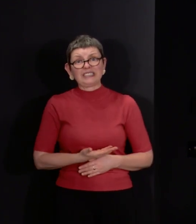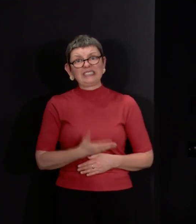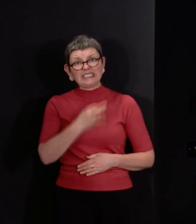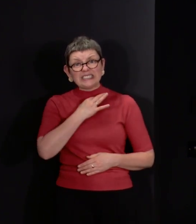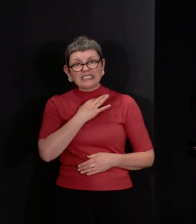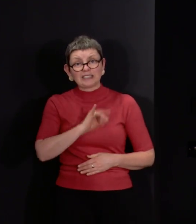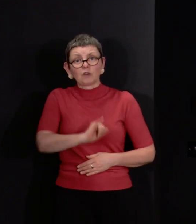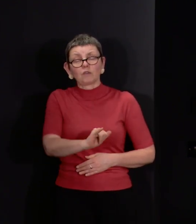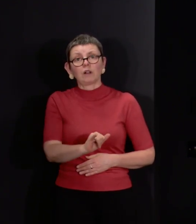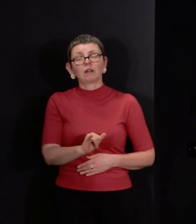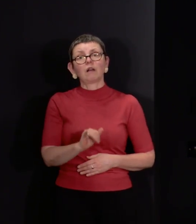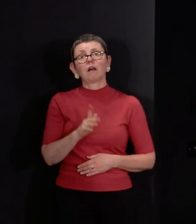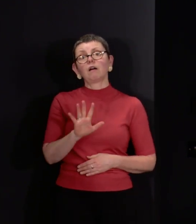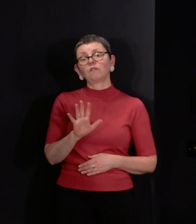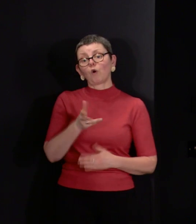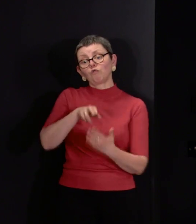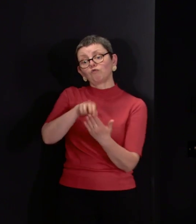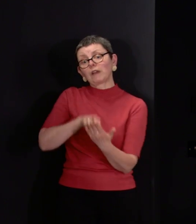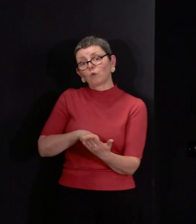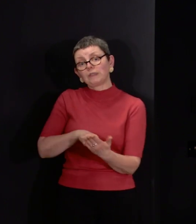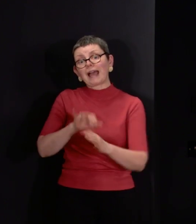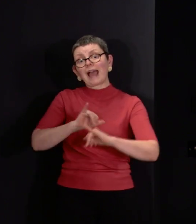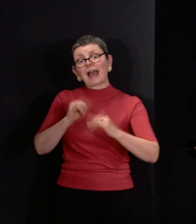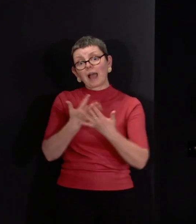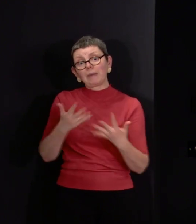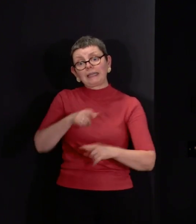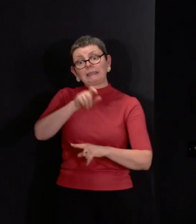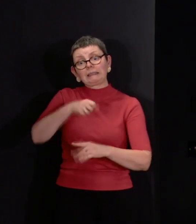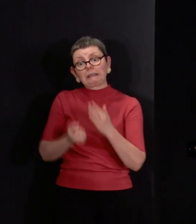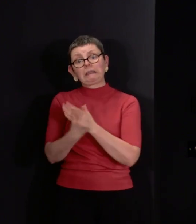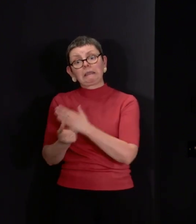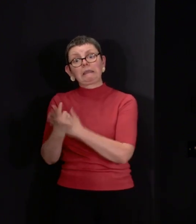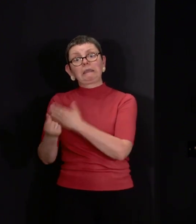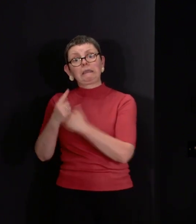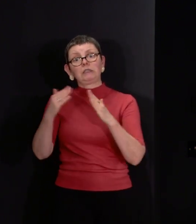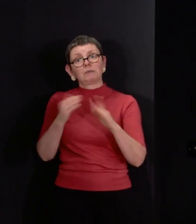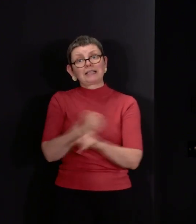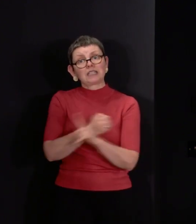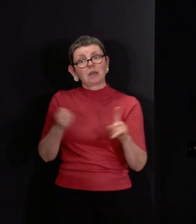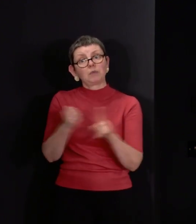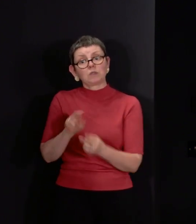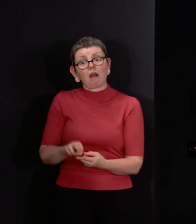we have not seen a significant increase in incidents of domestic abuse or domestic violence,